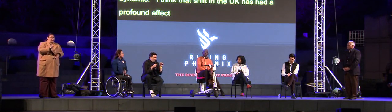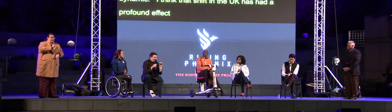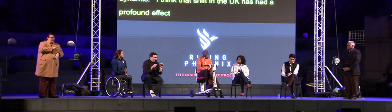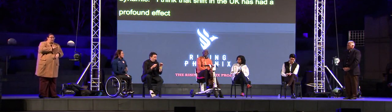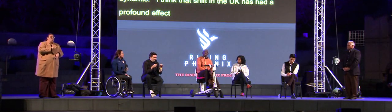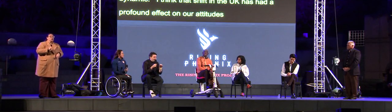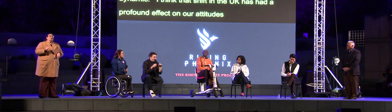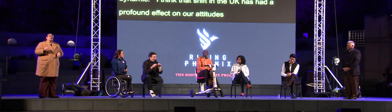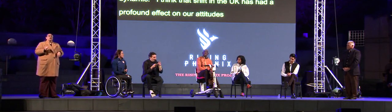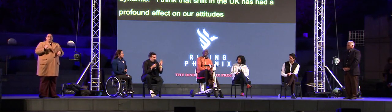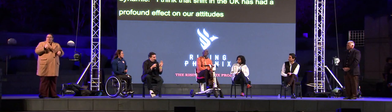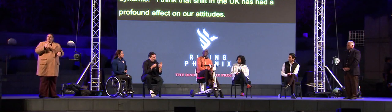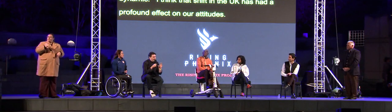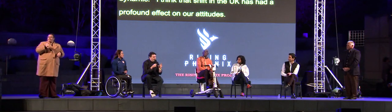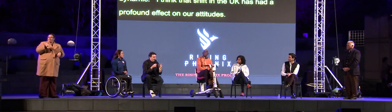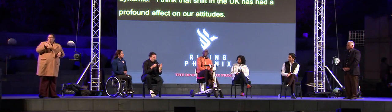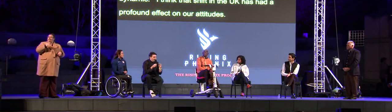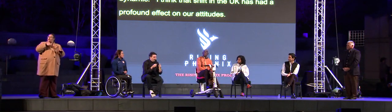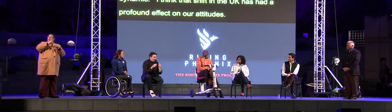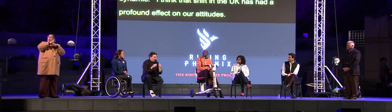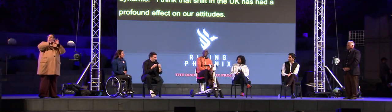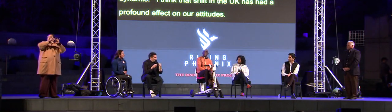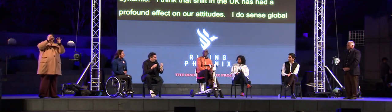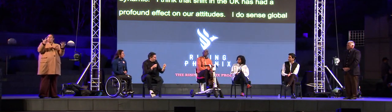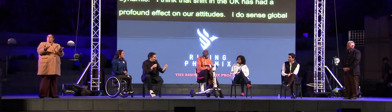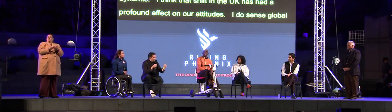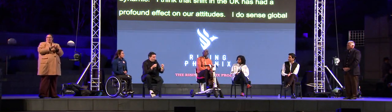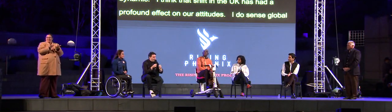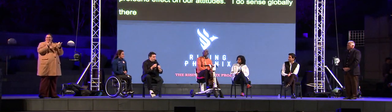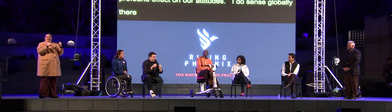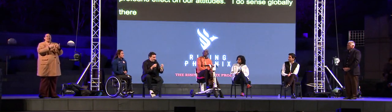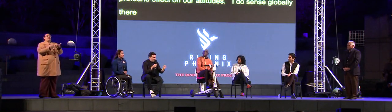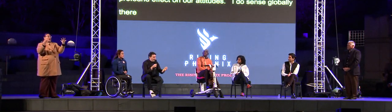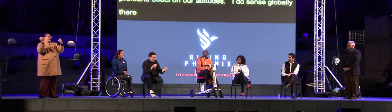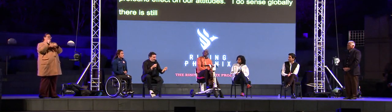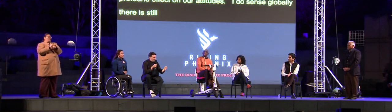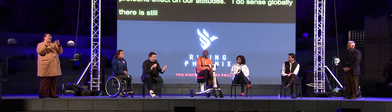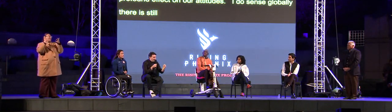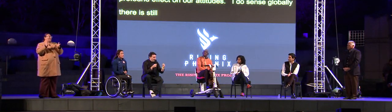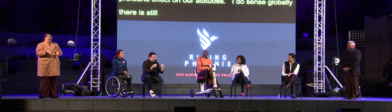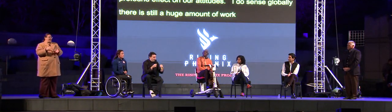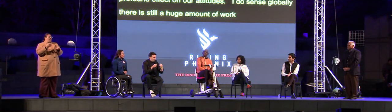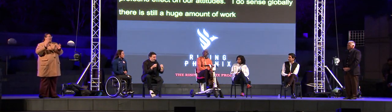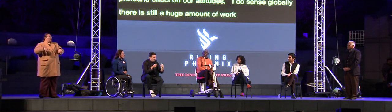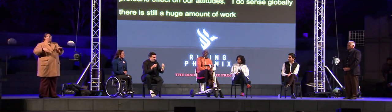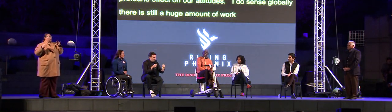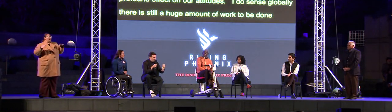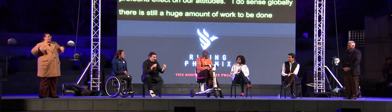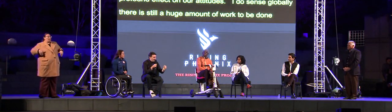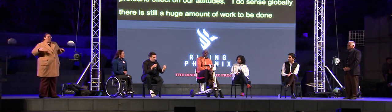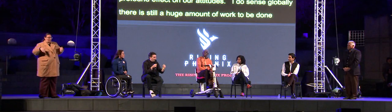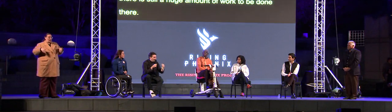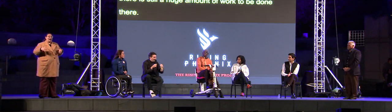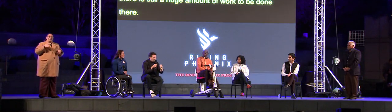but I do sense, globally, there's still a huge amount of work to be done there. And I do sense, here in America, that